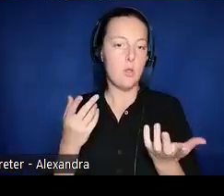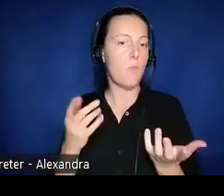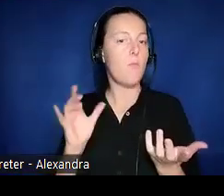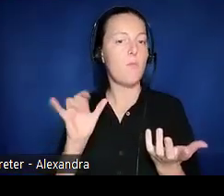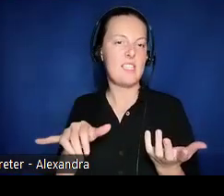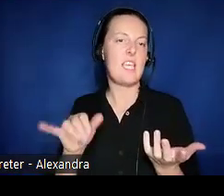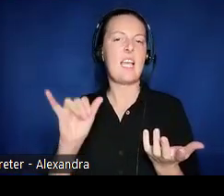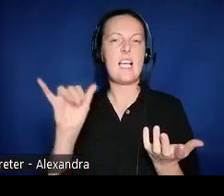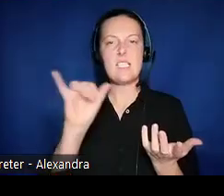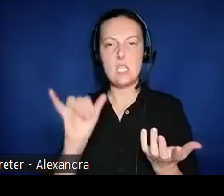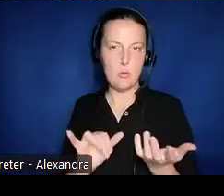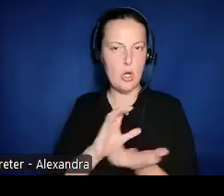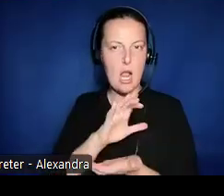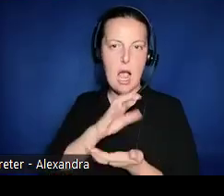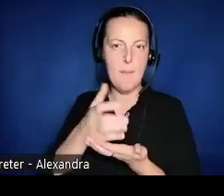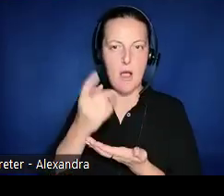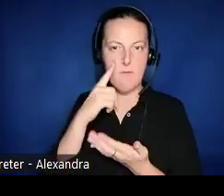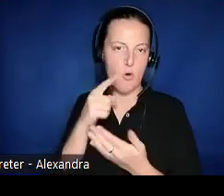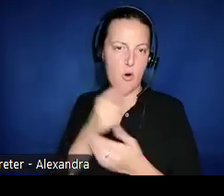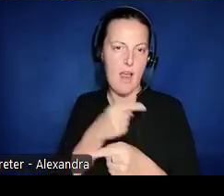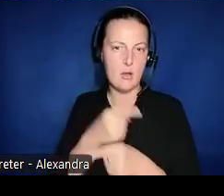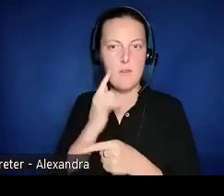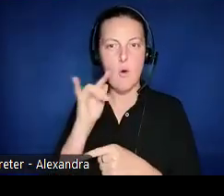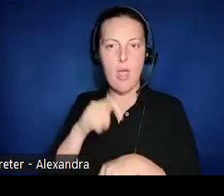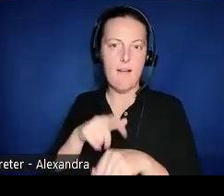Um, the Greeks, if I'm not mistaken, are the first ones to get it right by developing an